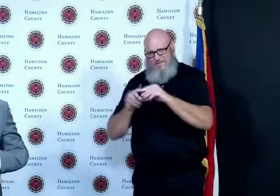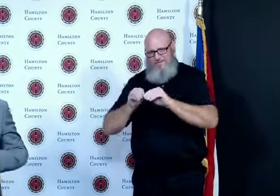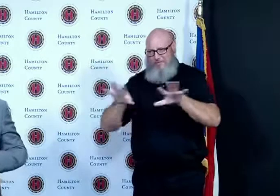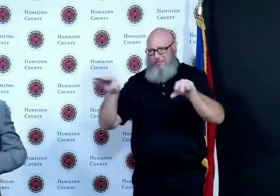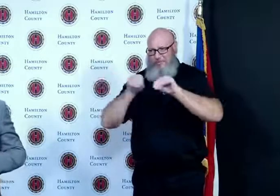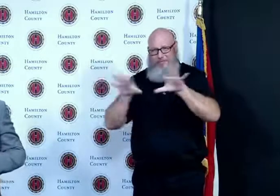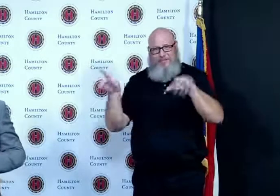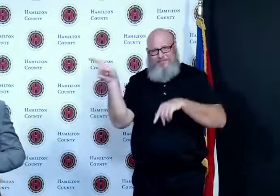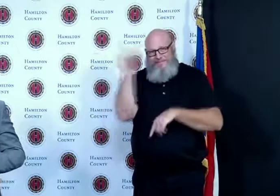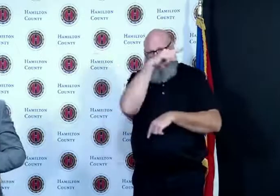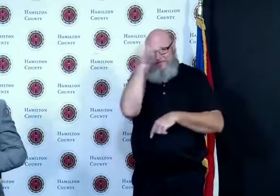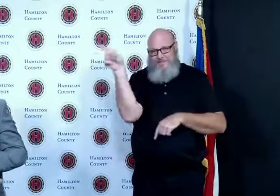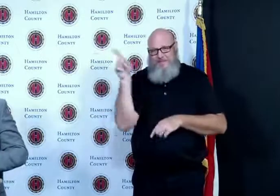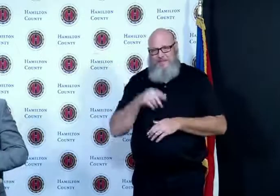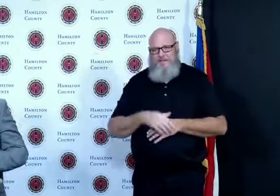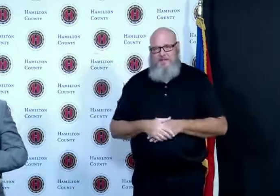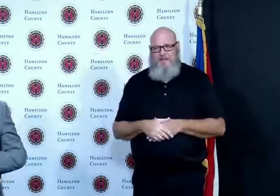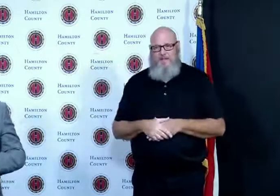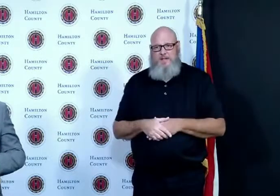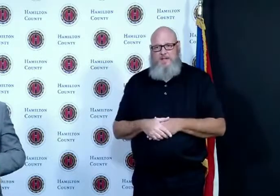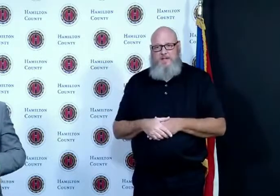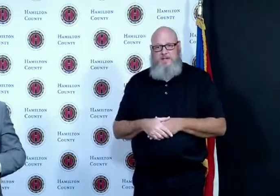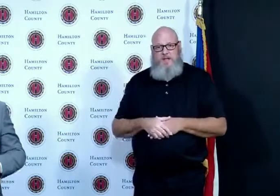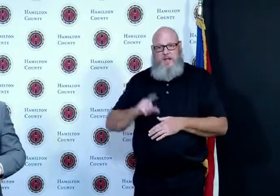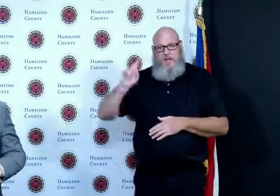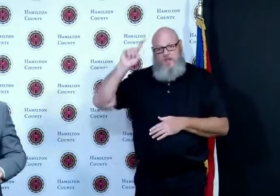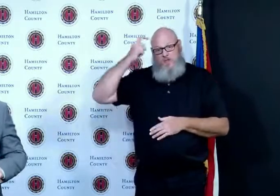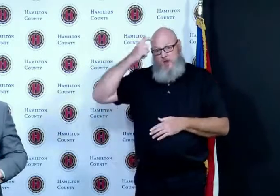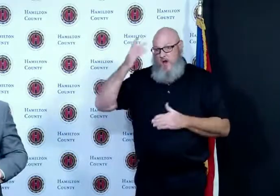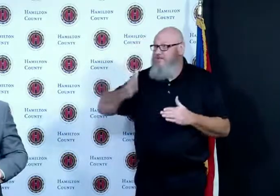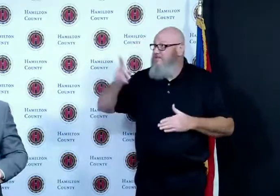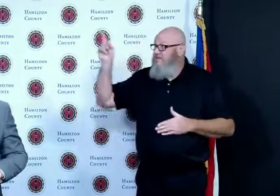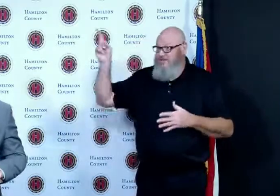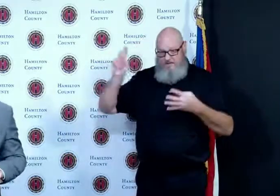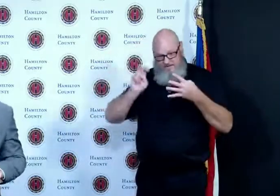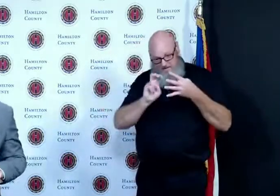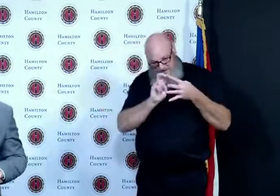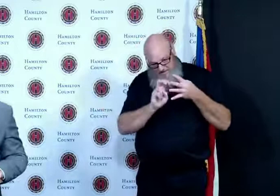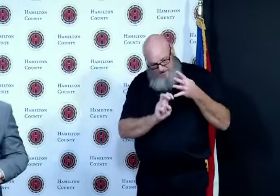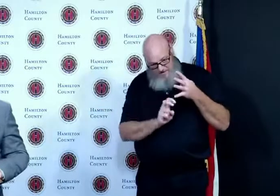of the nature of how the system is set up we will be there for two weeks some of the numbers do seem